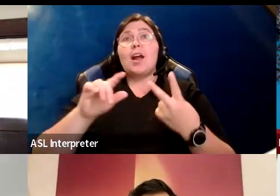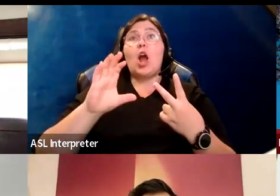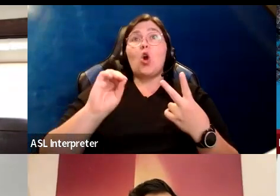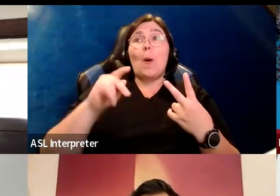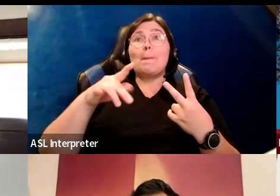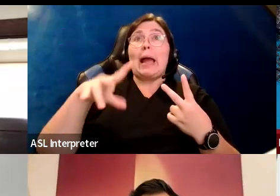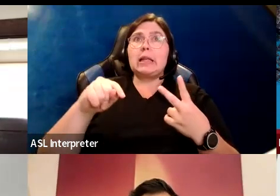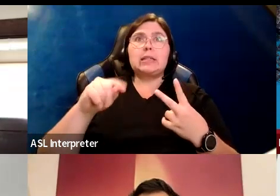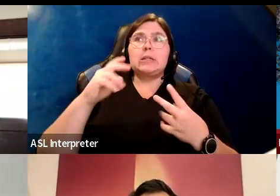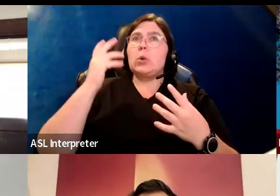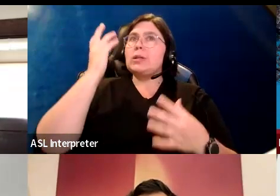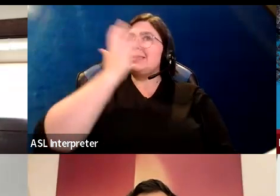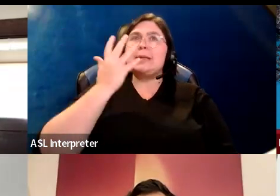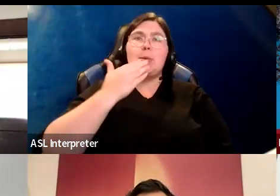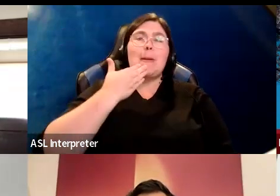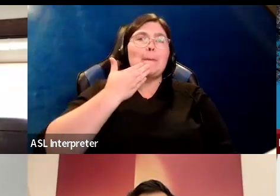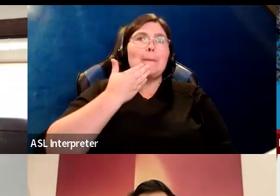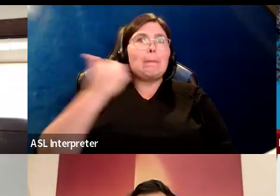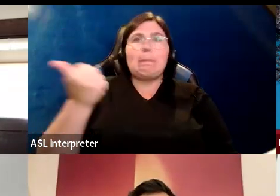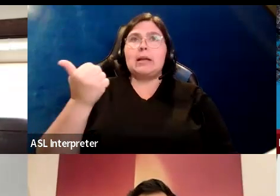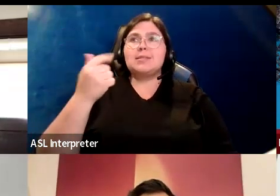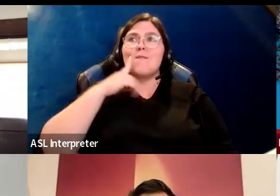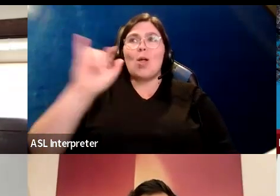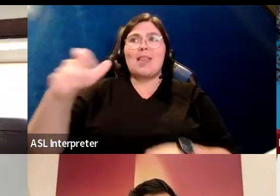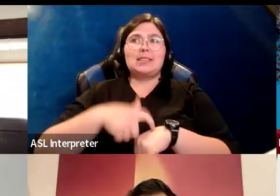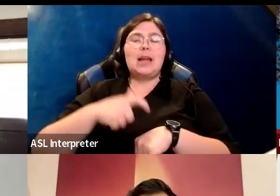the best at their game at that time, which whatever